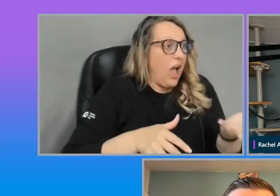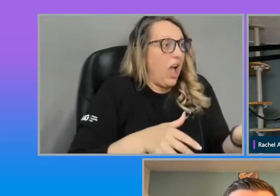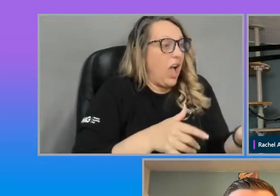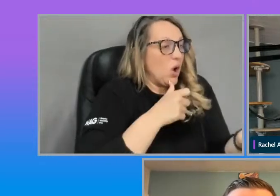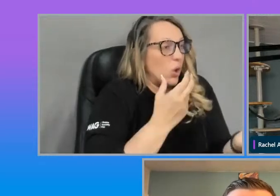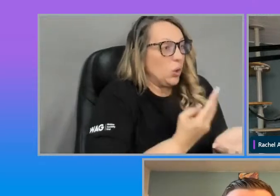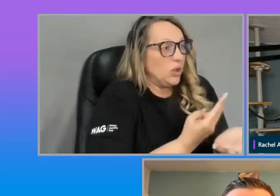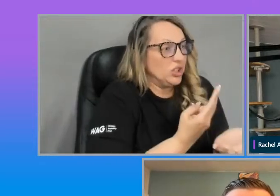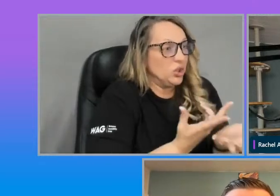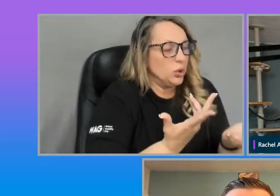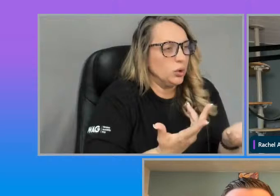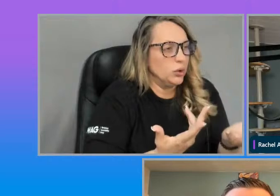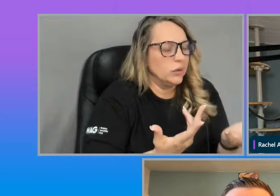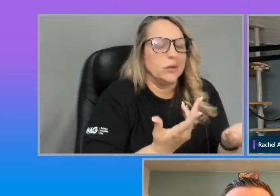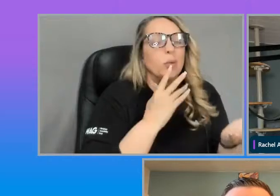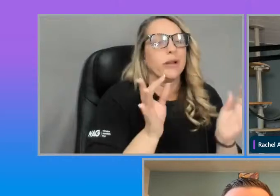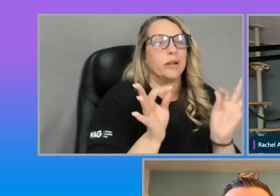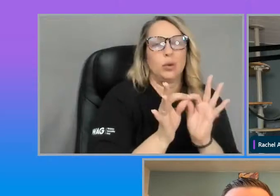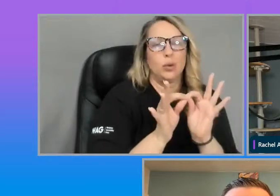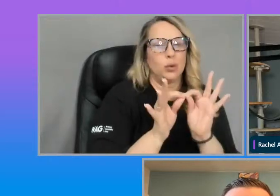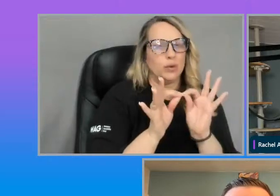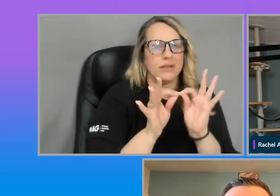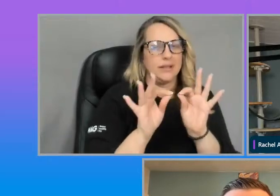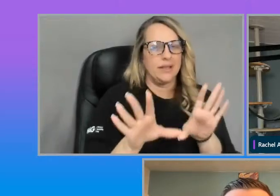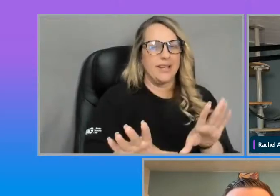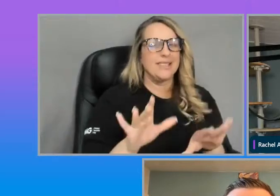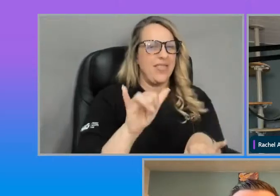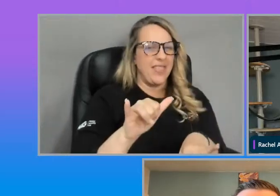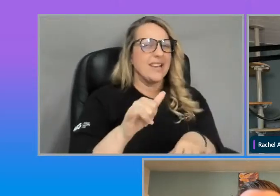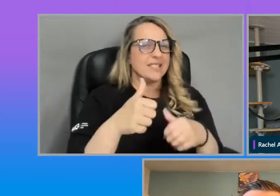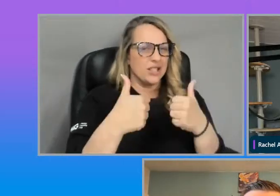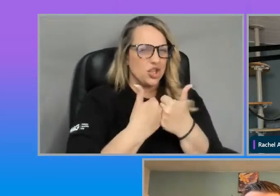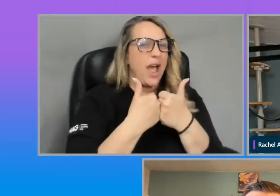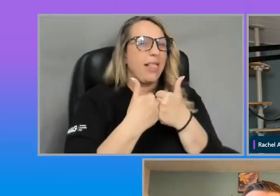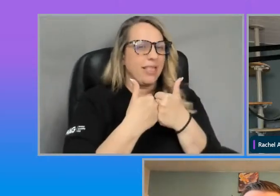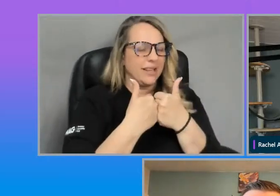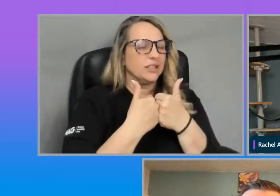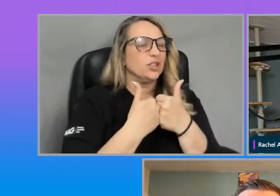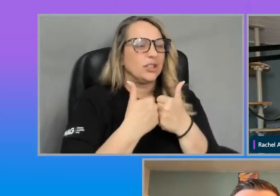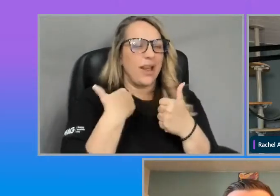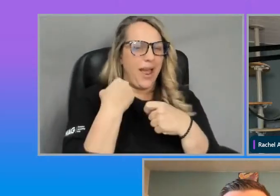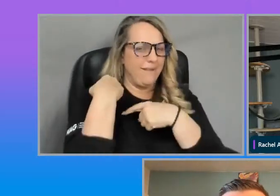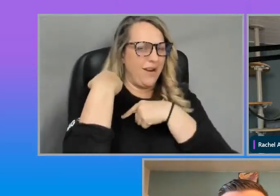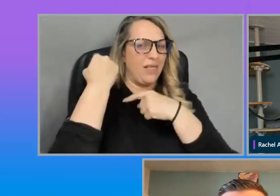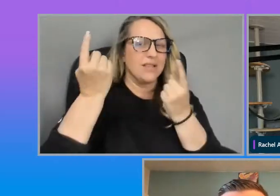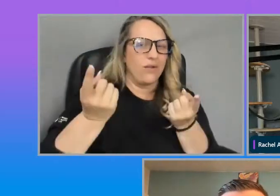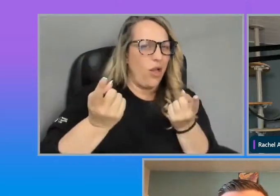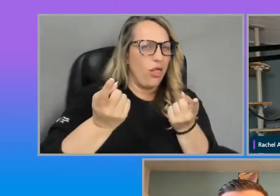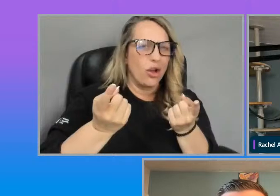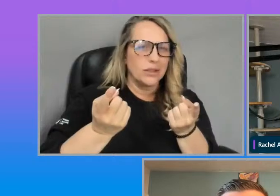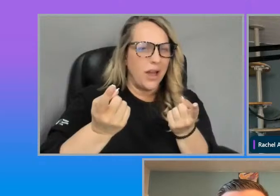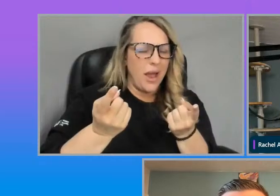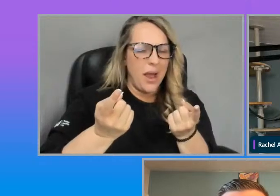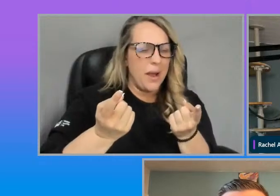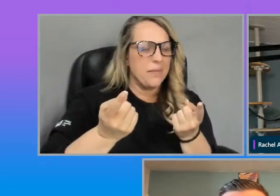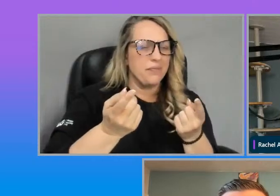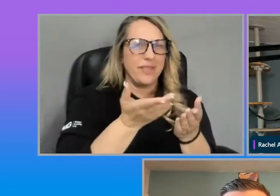useless. So I think that's the that's usually the challenge. And I don't know, having done